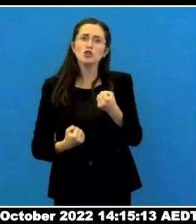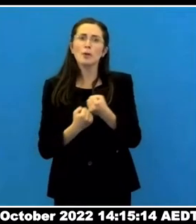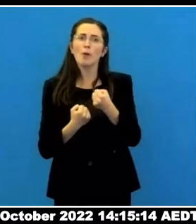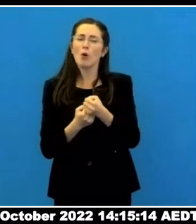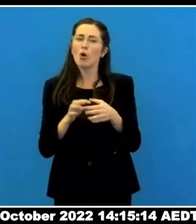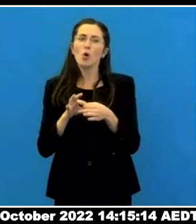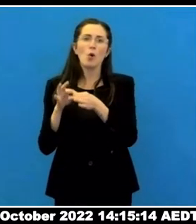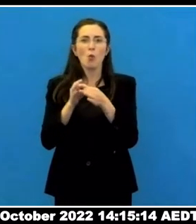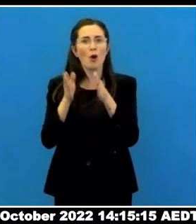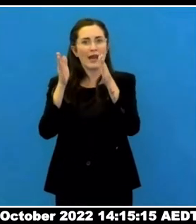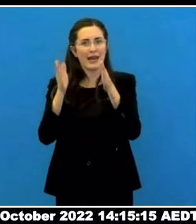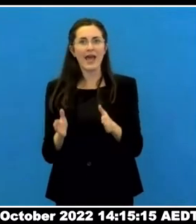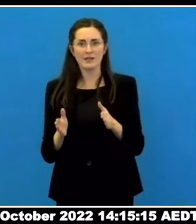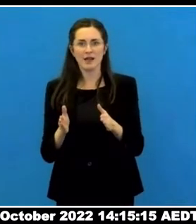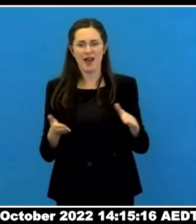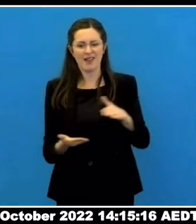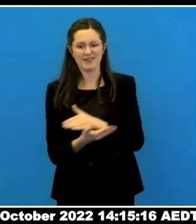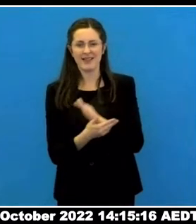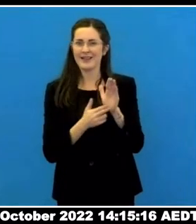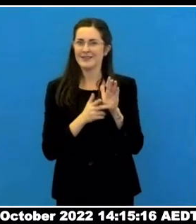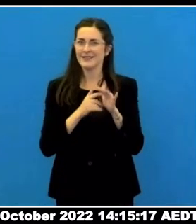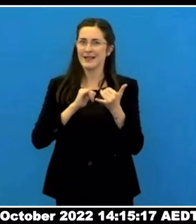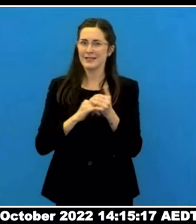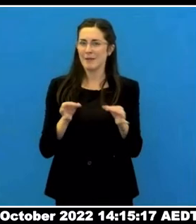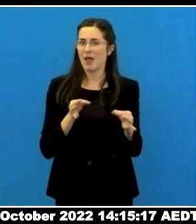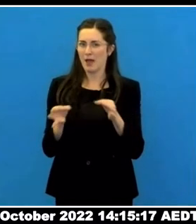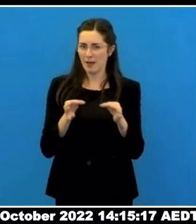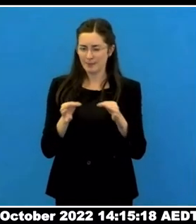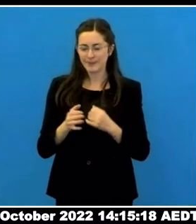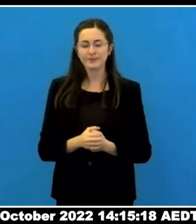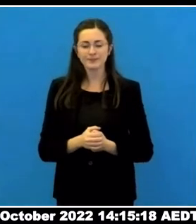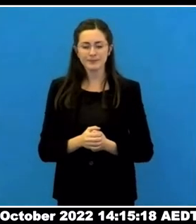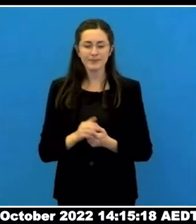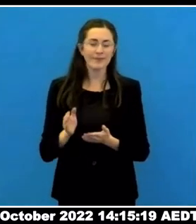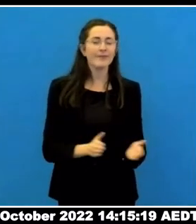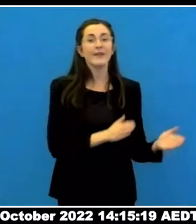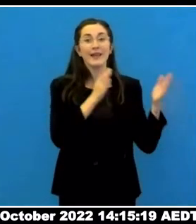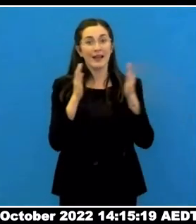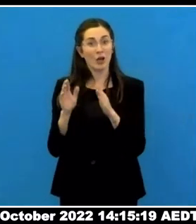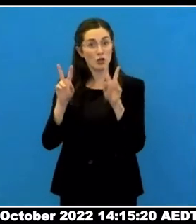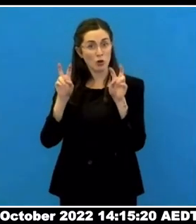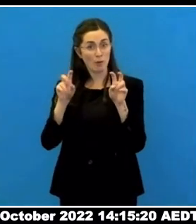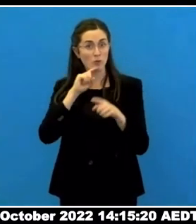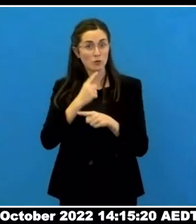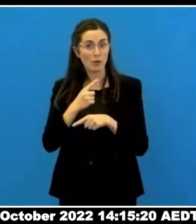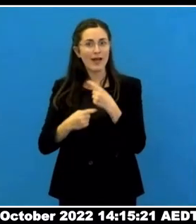as part of my daughter's first plan." The next topic is support coordination: